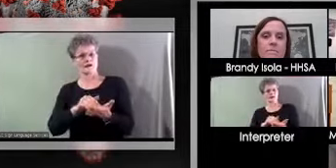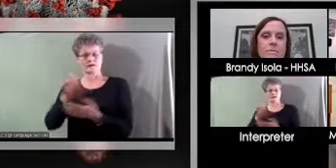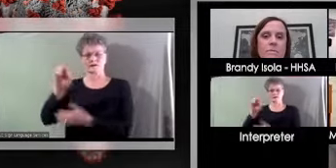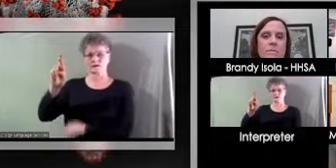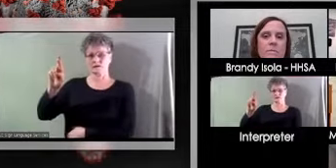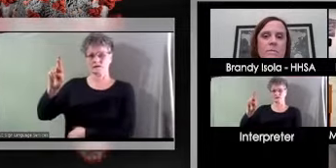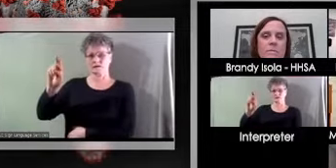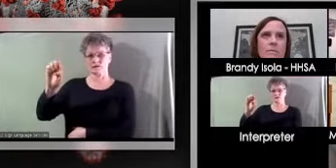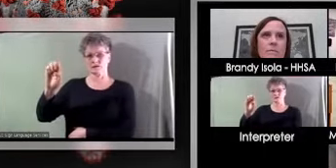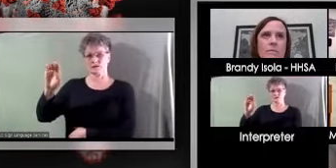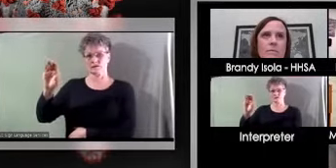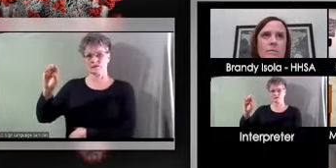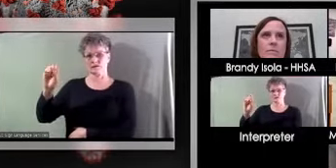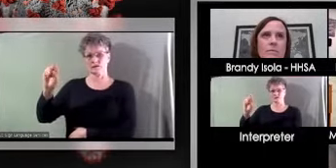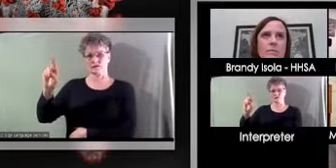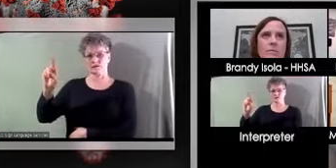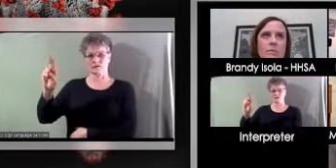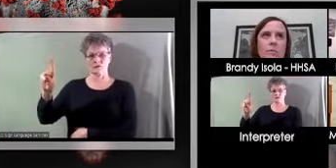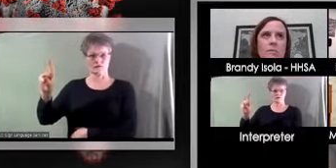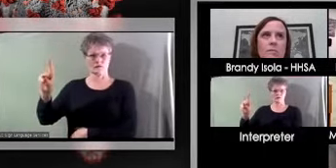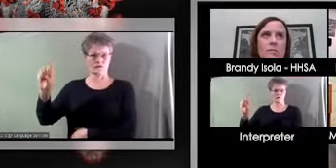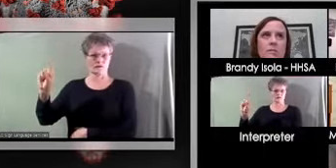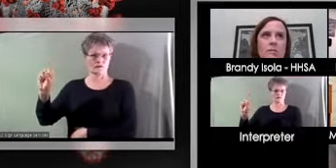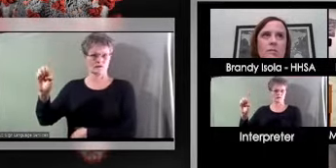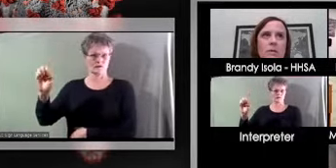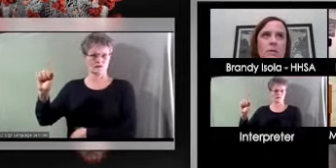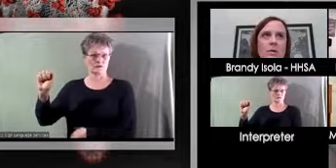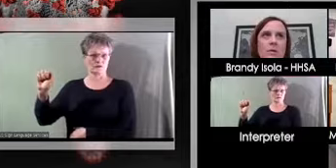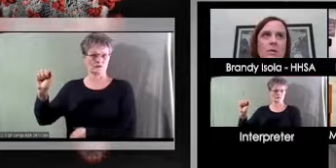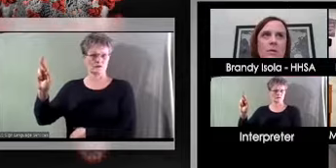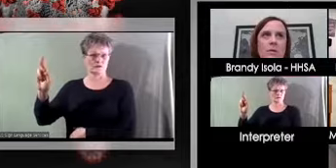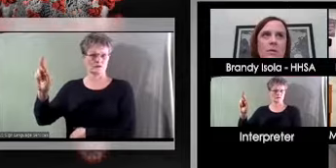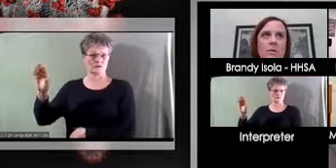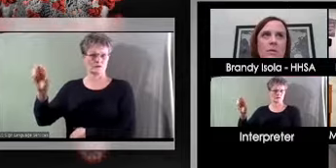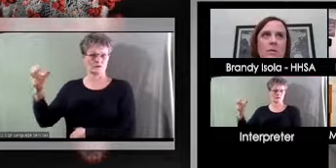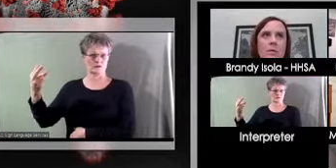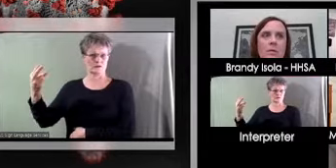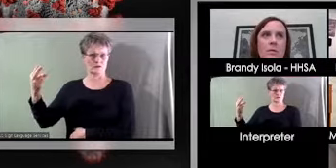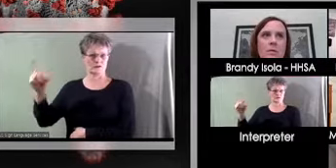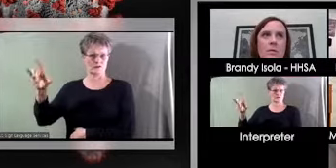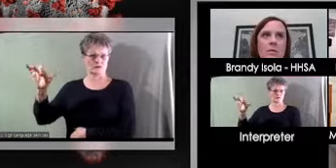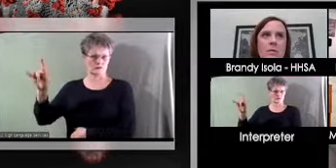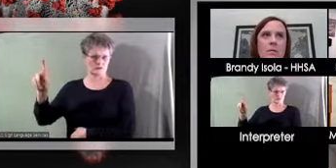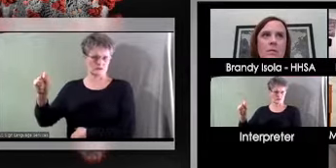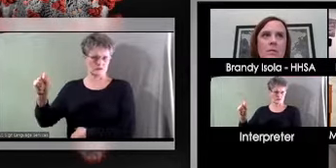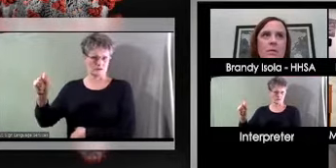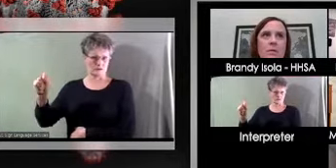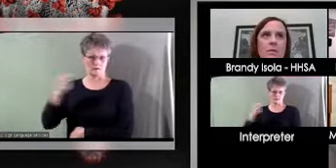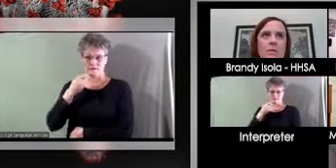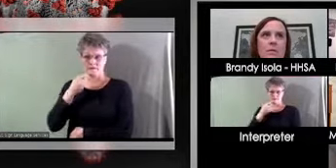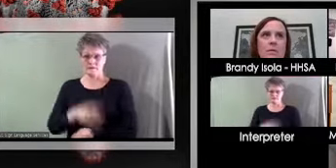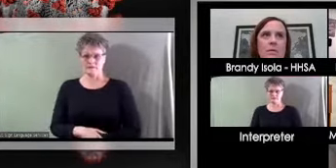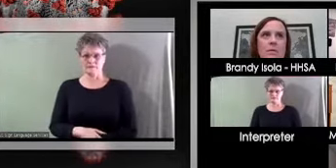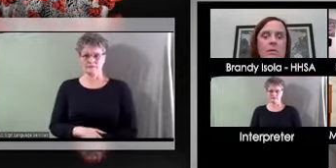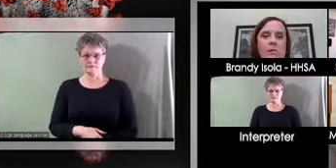surge of patients, have the hospitals asked about regular doctors, like general practitioners and offices